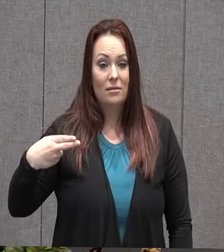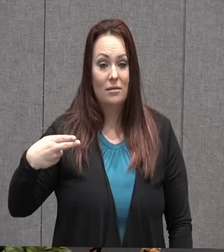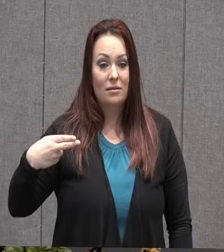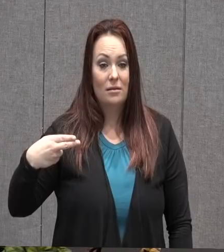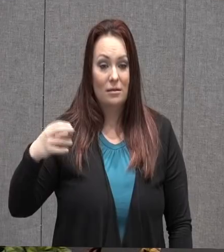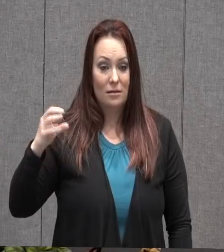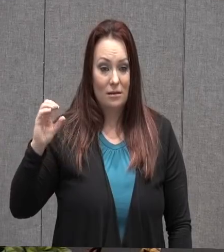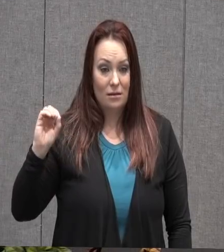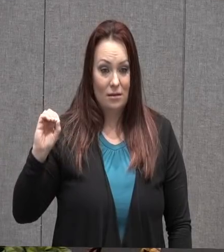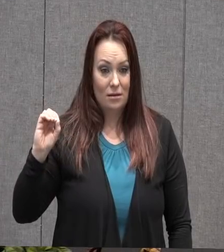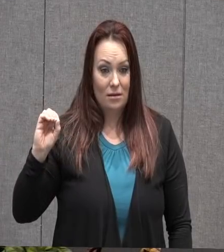O.